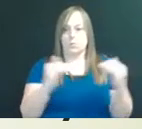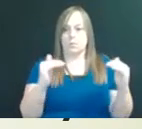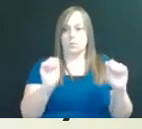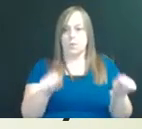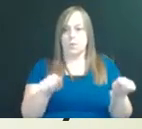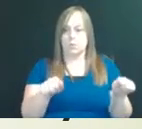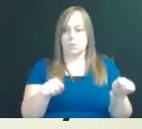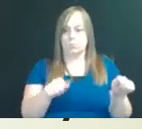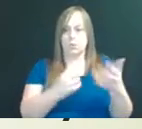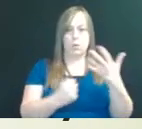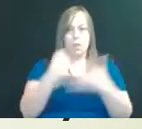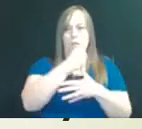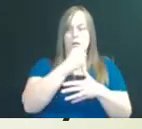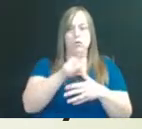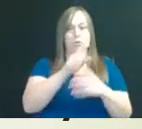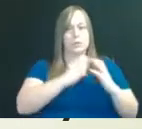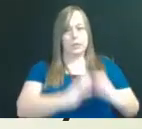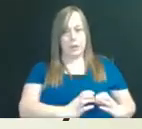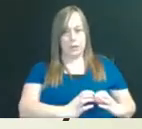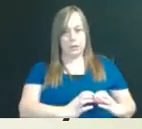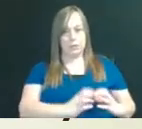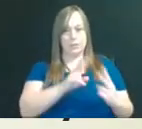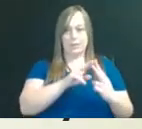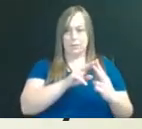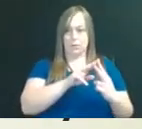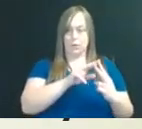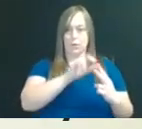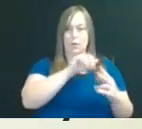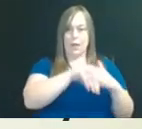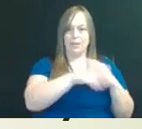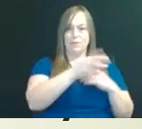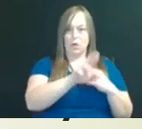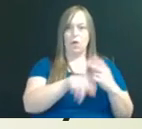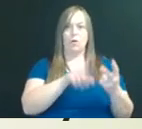Now you as a client of either agency have the right to due process